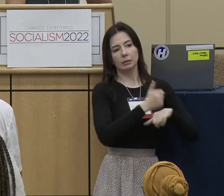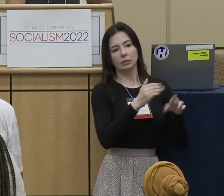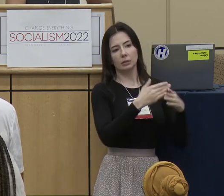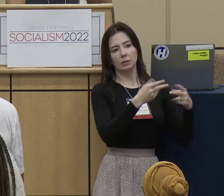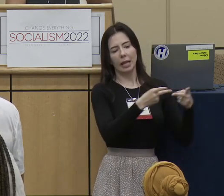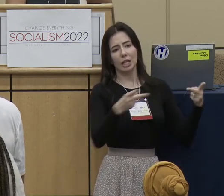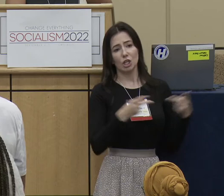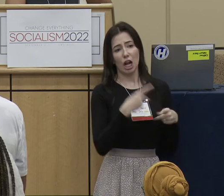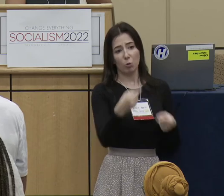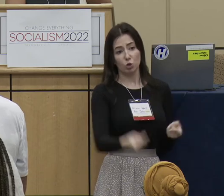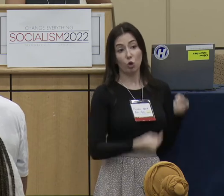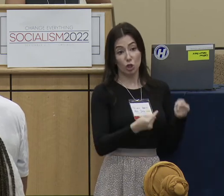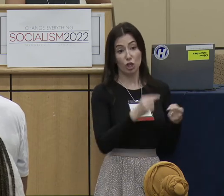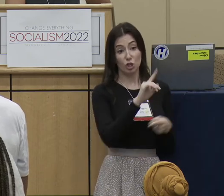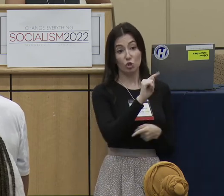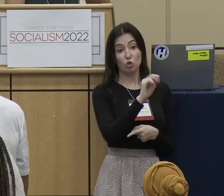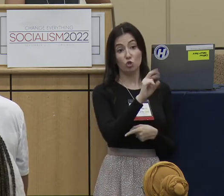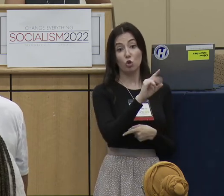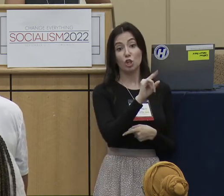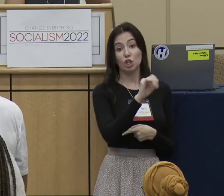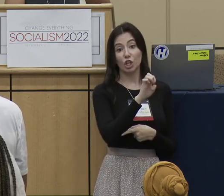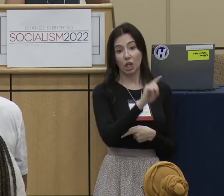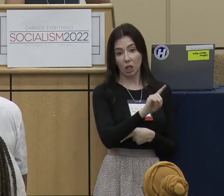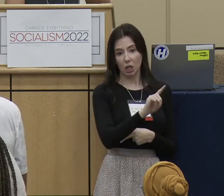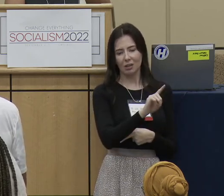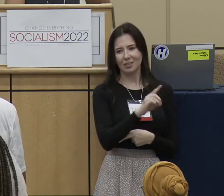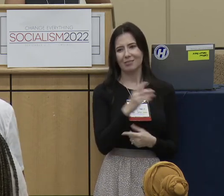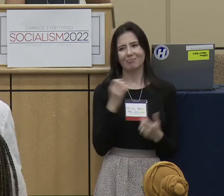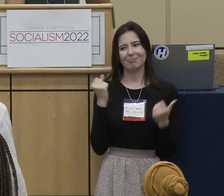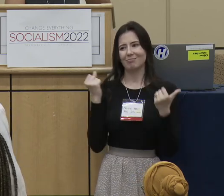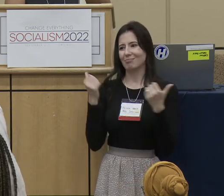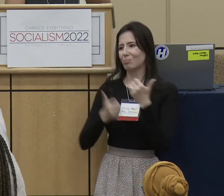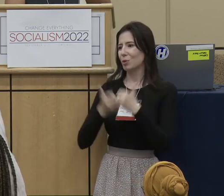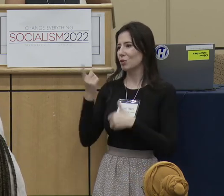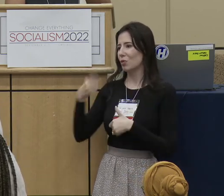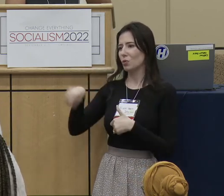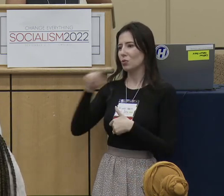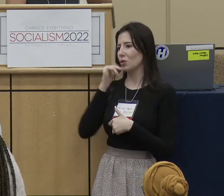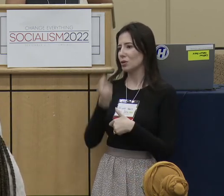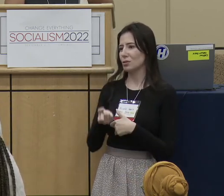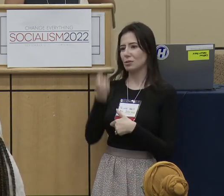the age of 16, and I was tortured